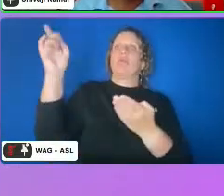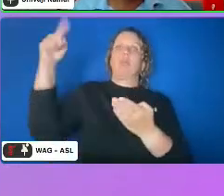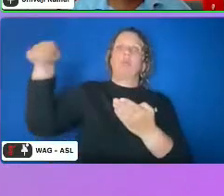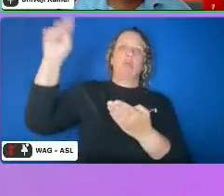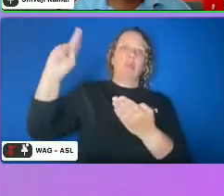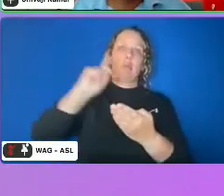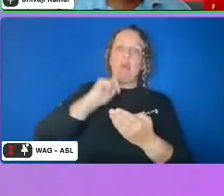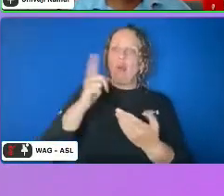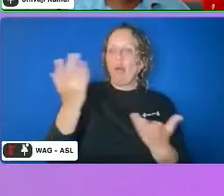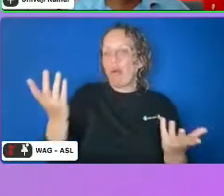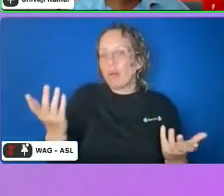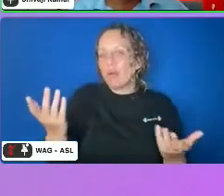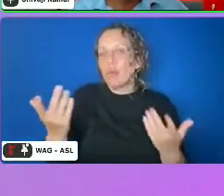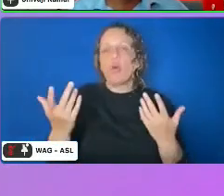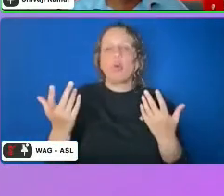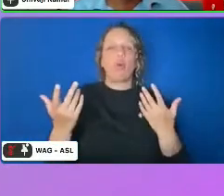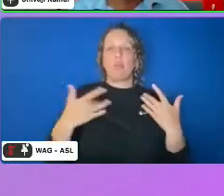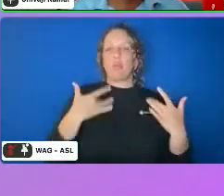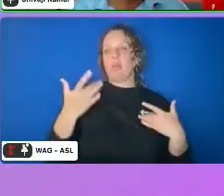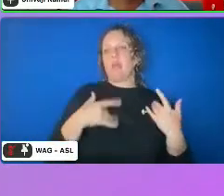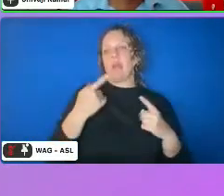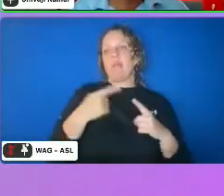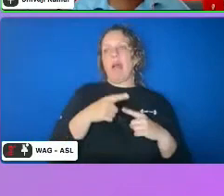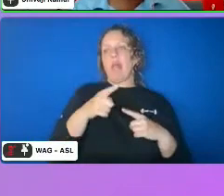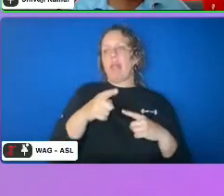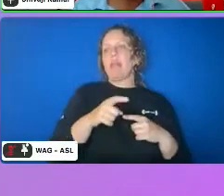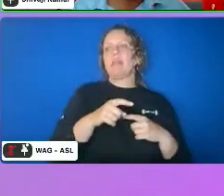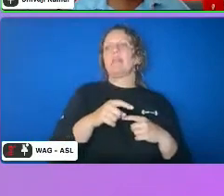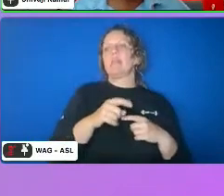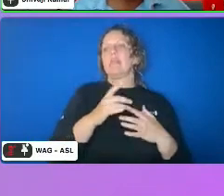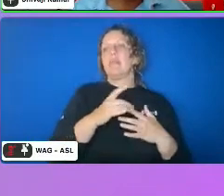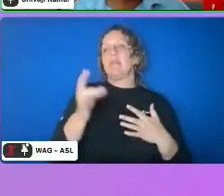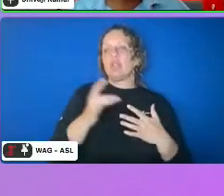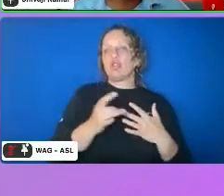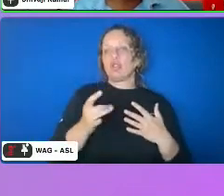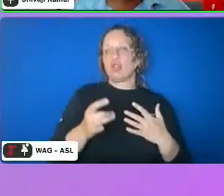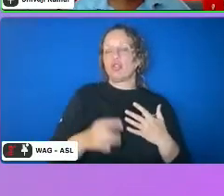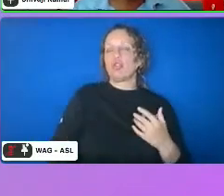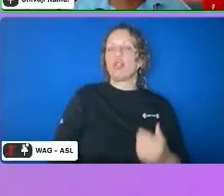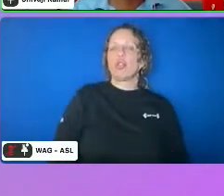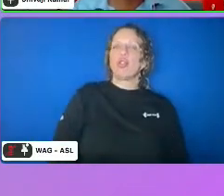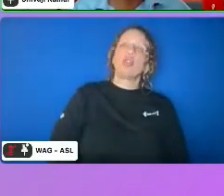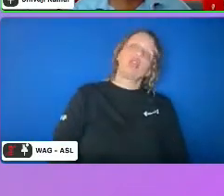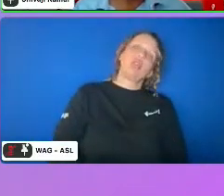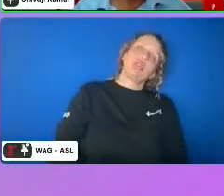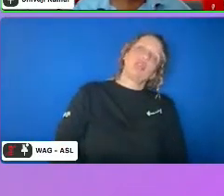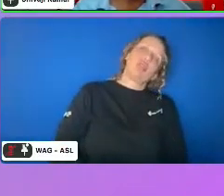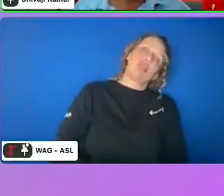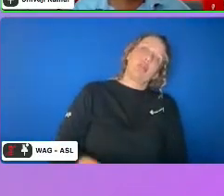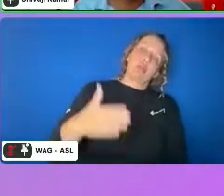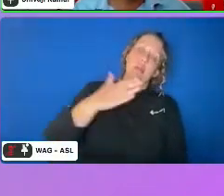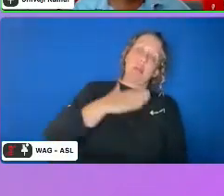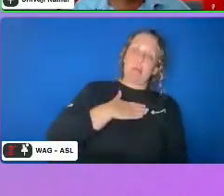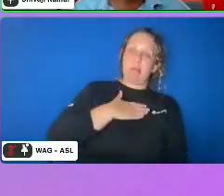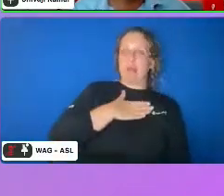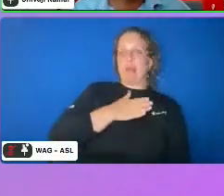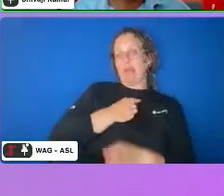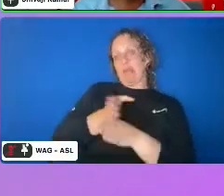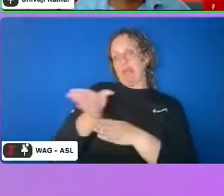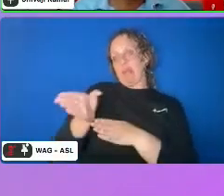So I'm really excited about this feature here. In my industry, if I were to talk about,